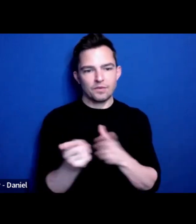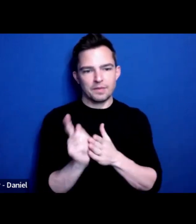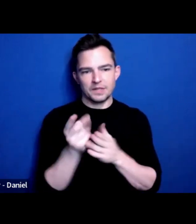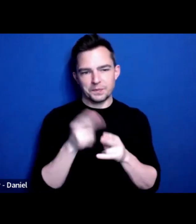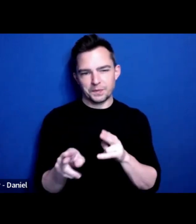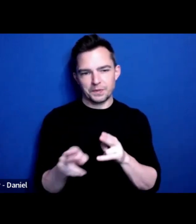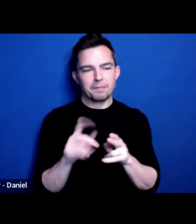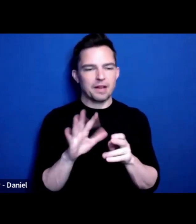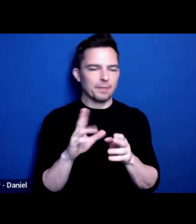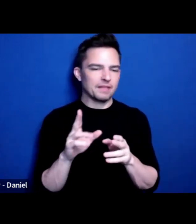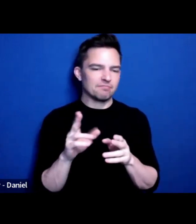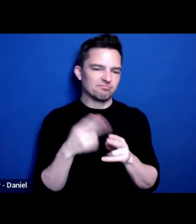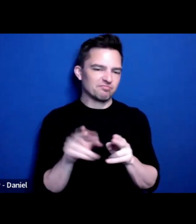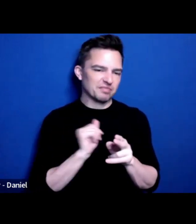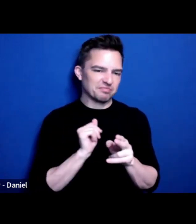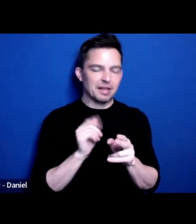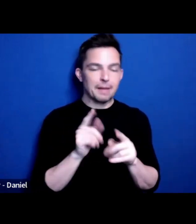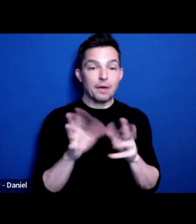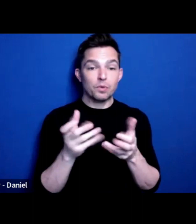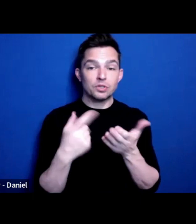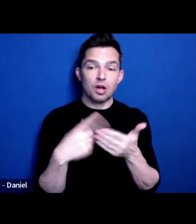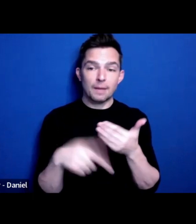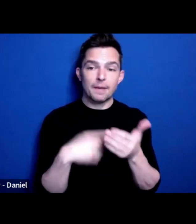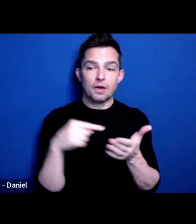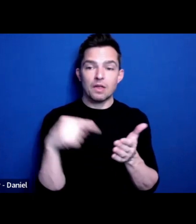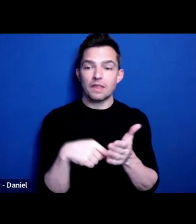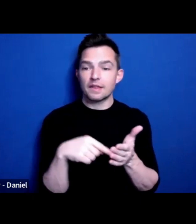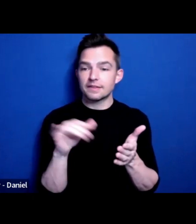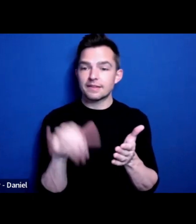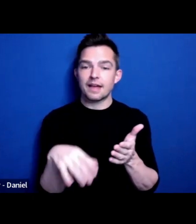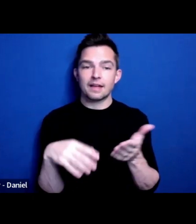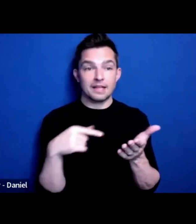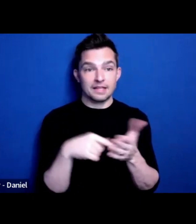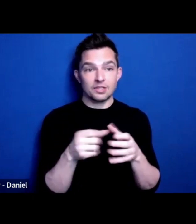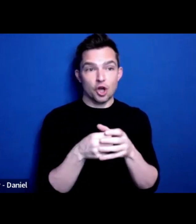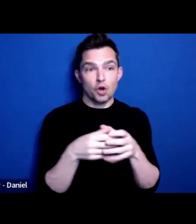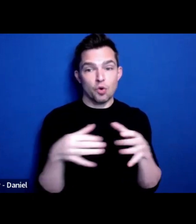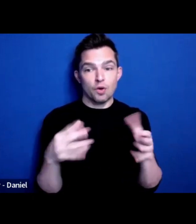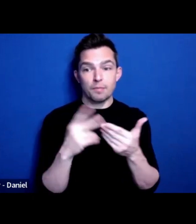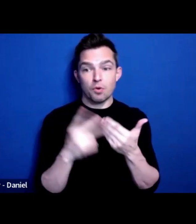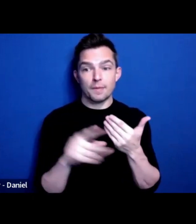about it. But I do want to talk about this in that we this is a growing program, our TBI work is